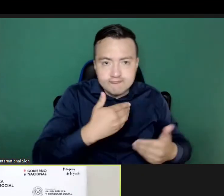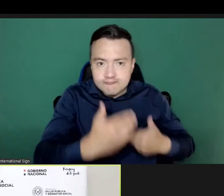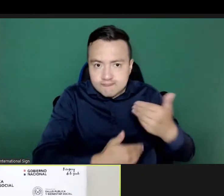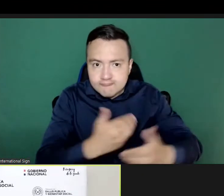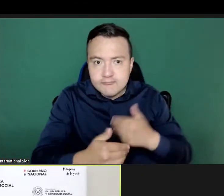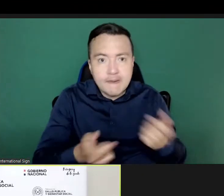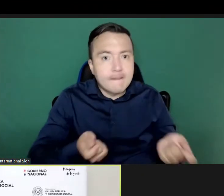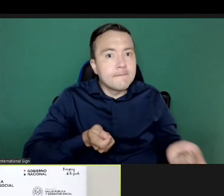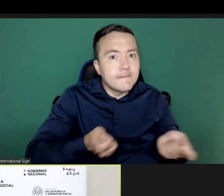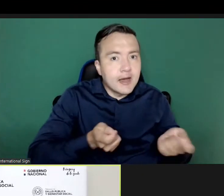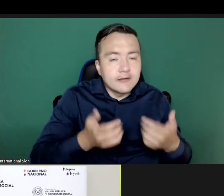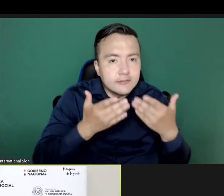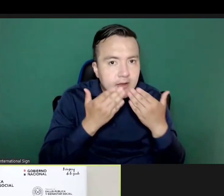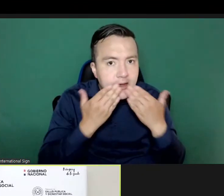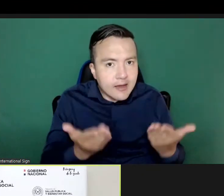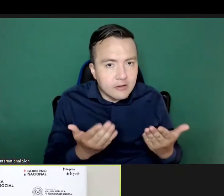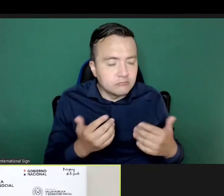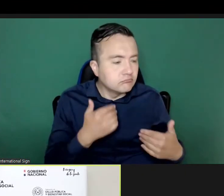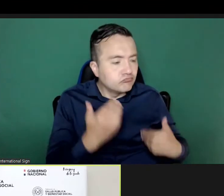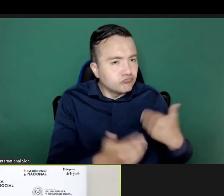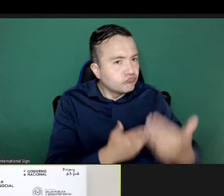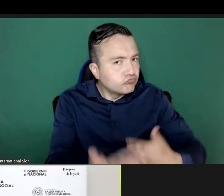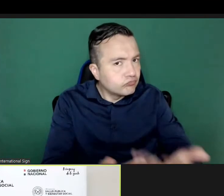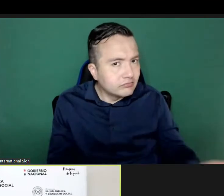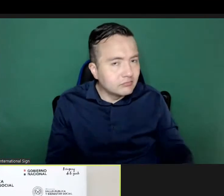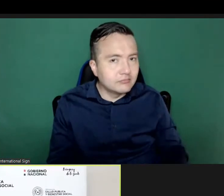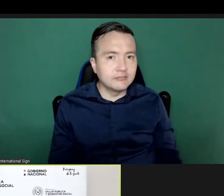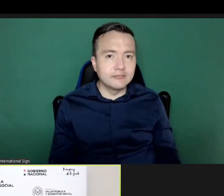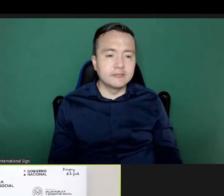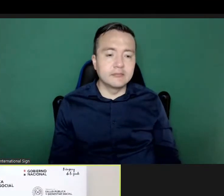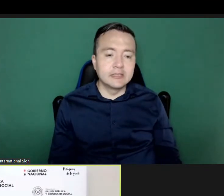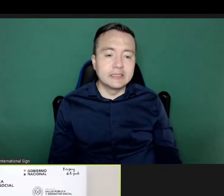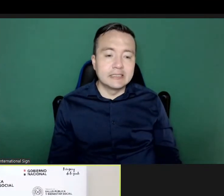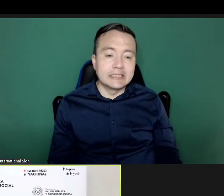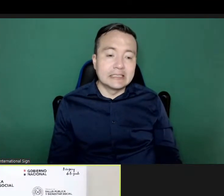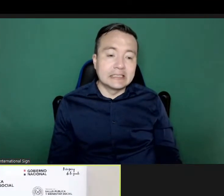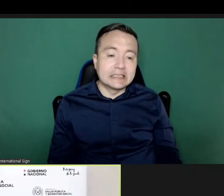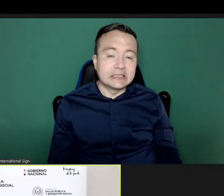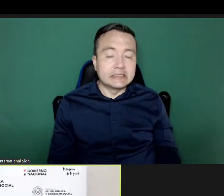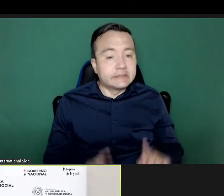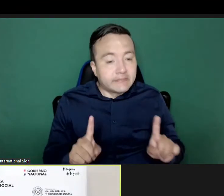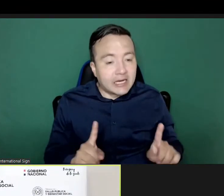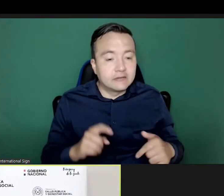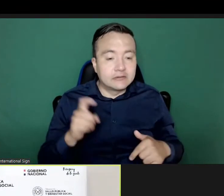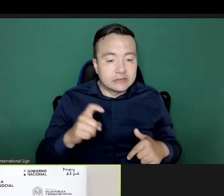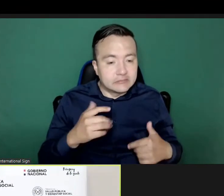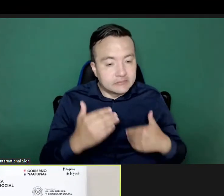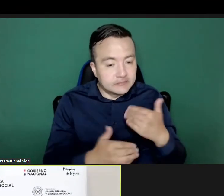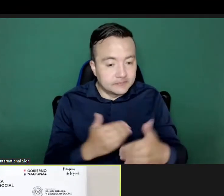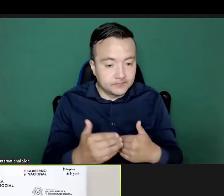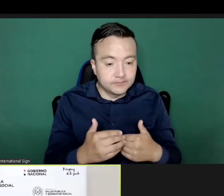But the private sector... The way we would like to work with the chronic model of care,